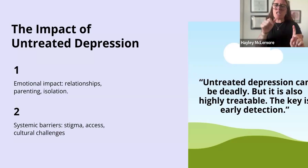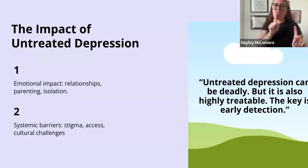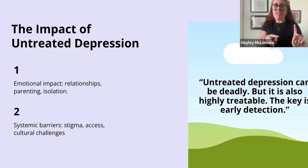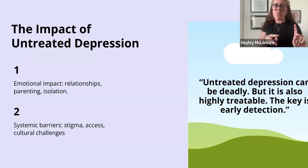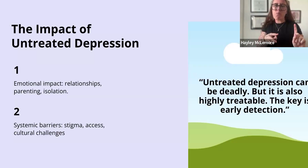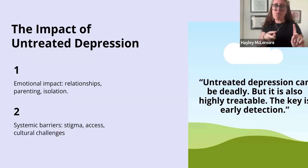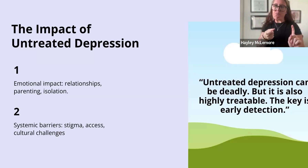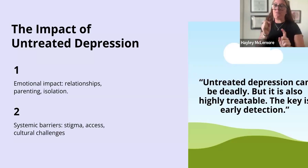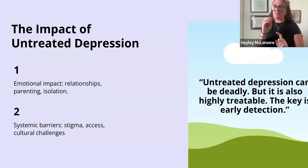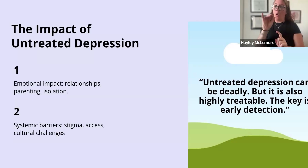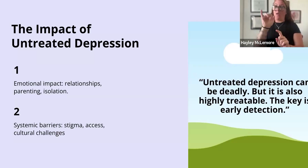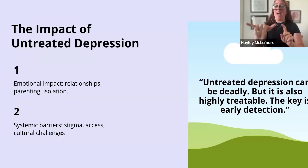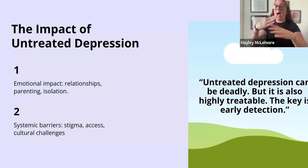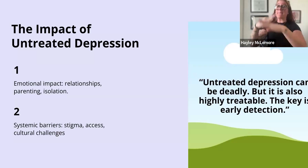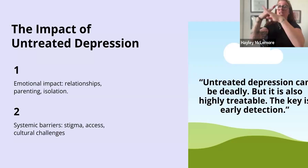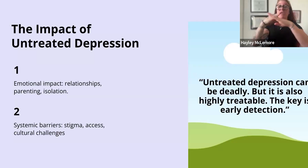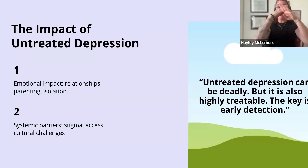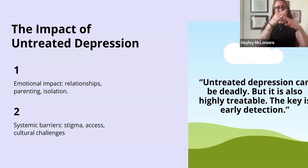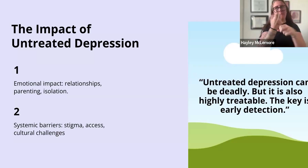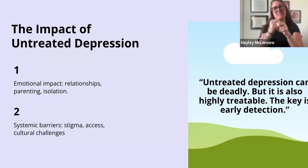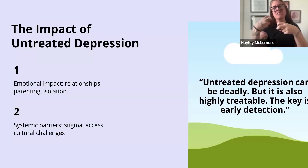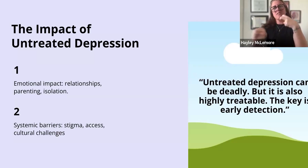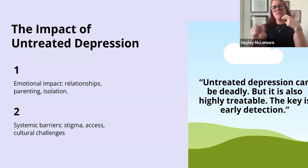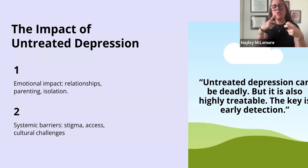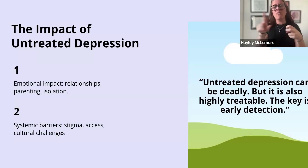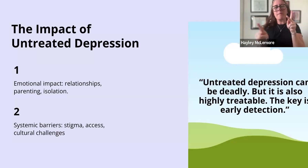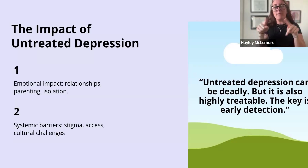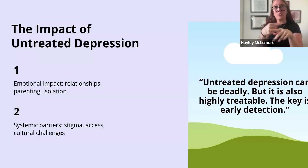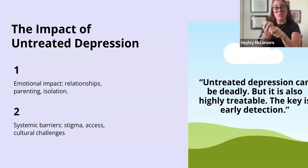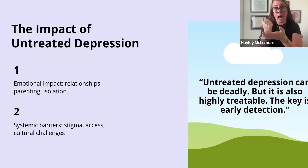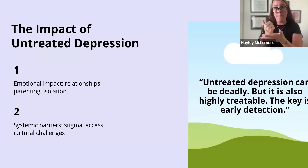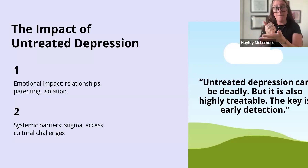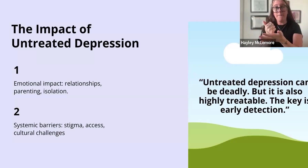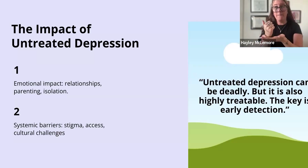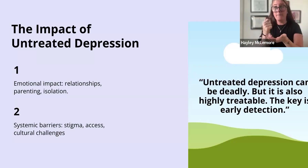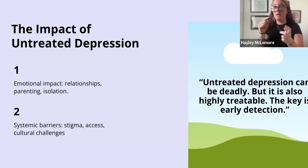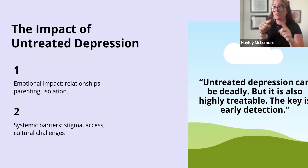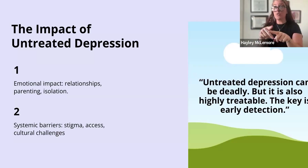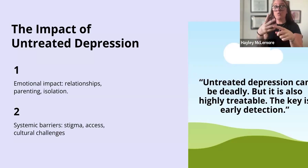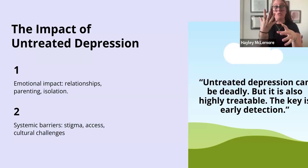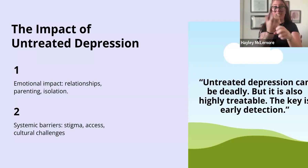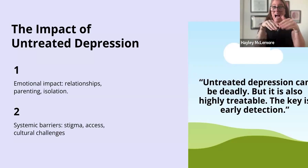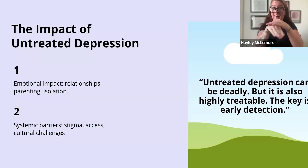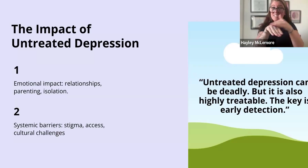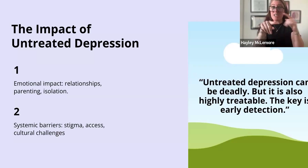there's stigma against depression. Some cultures and races believe that depression's not real, and that can create barriers for people